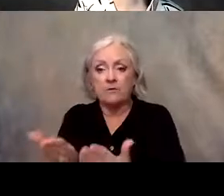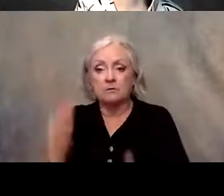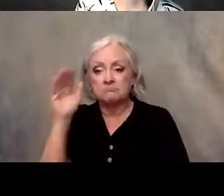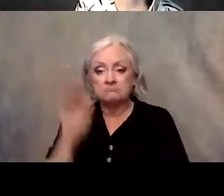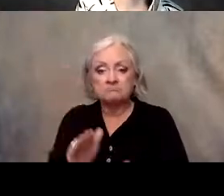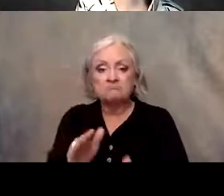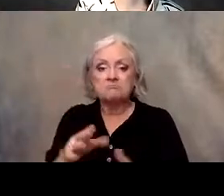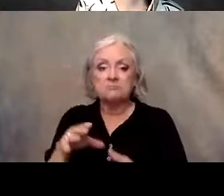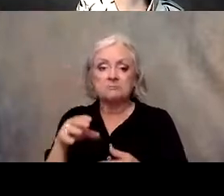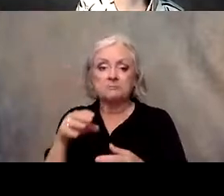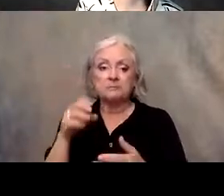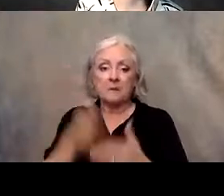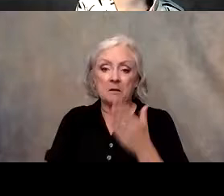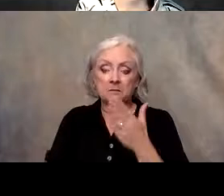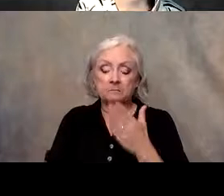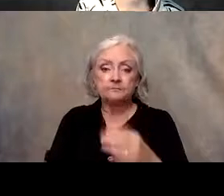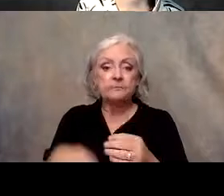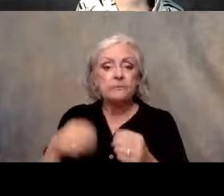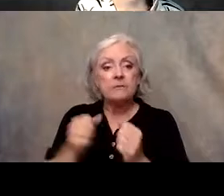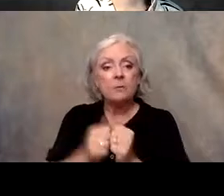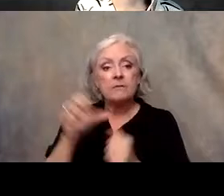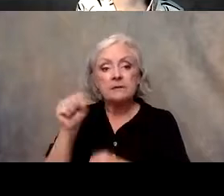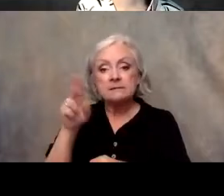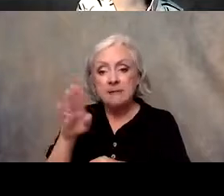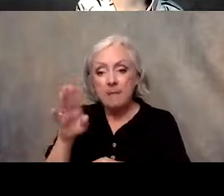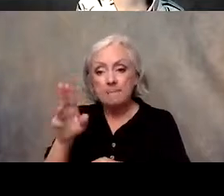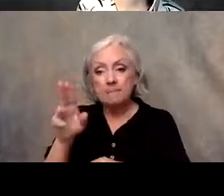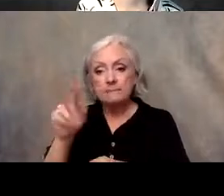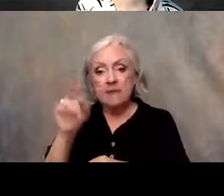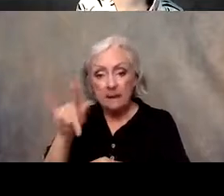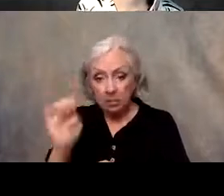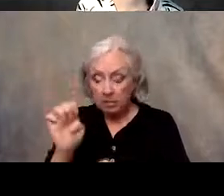With subtitling costs. We're looking at some of those same factors as captions,